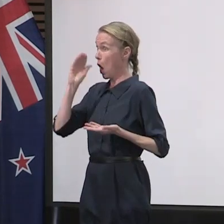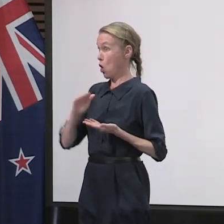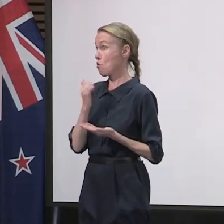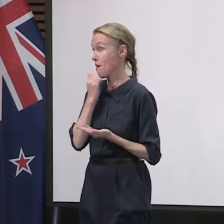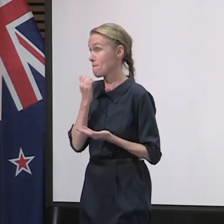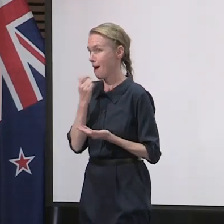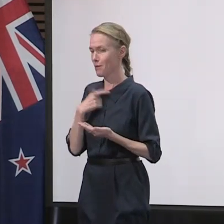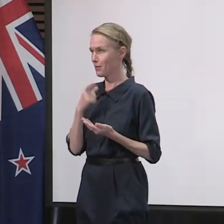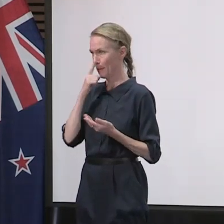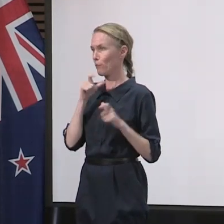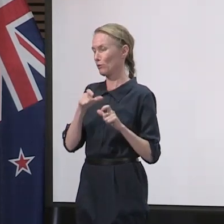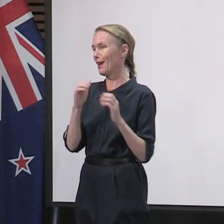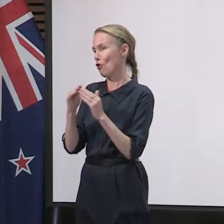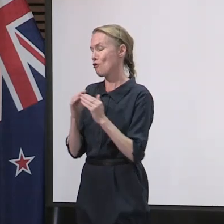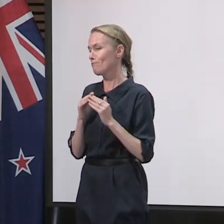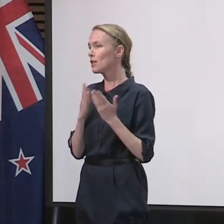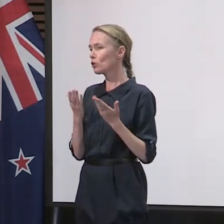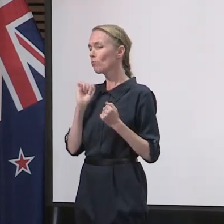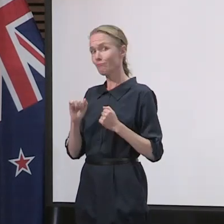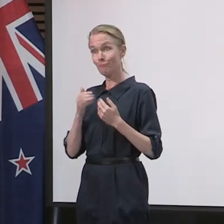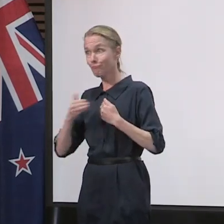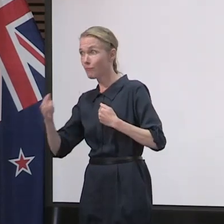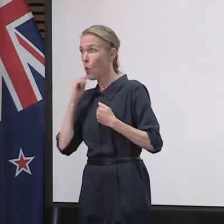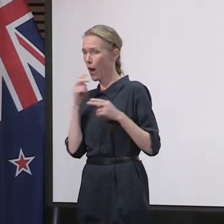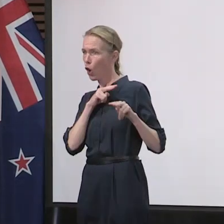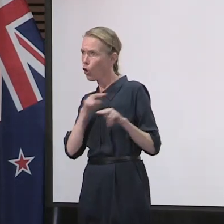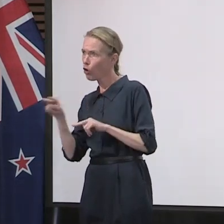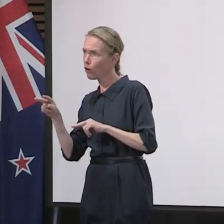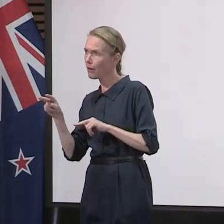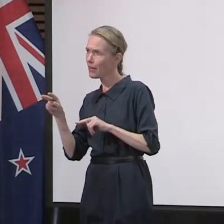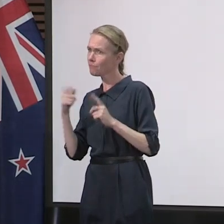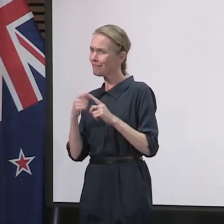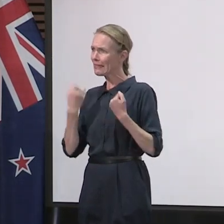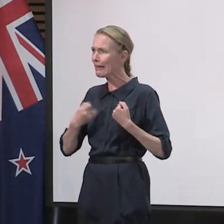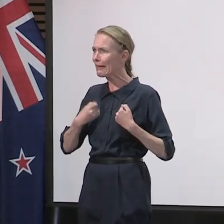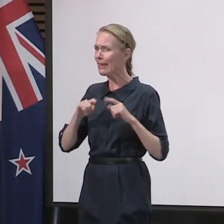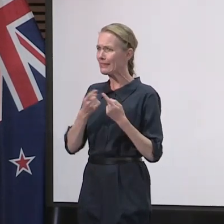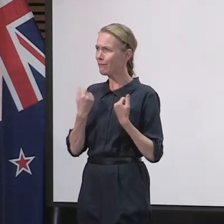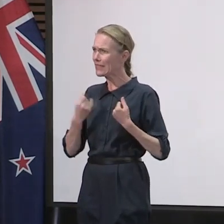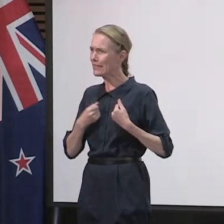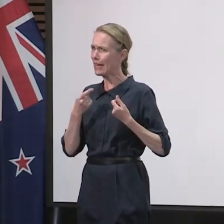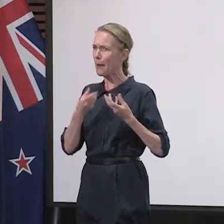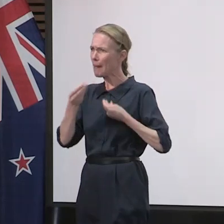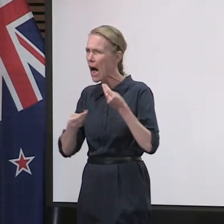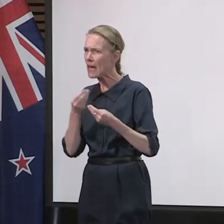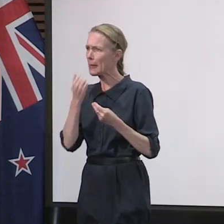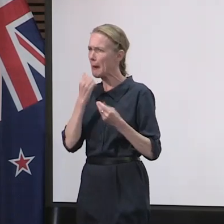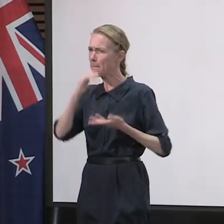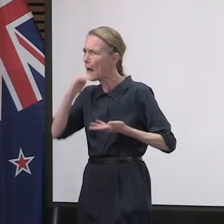diseases. One of the things we'll be interested to look at, what the pattern of presentations to health